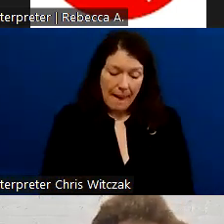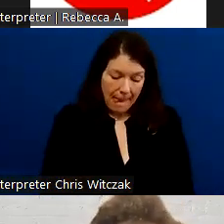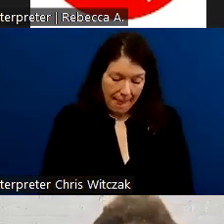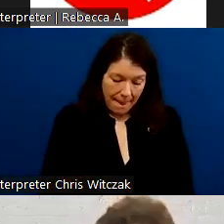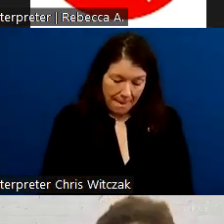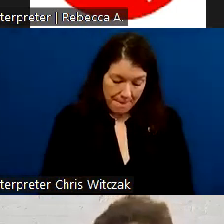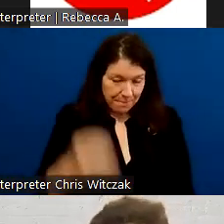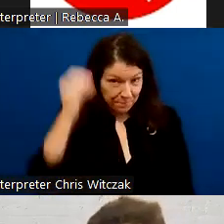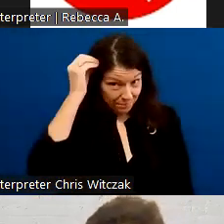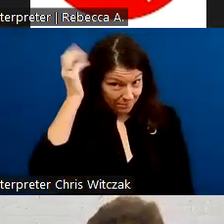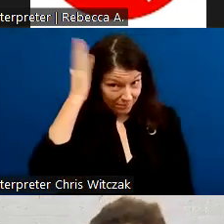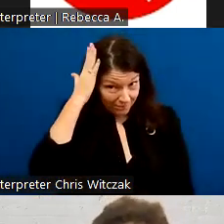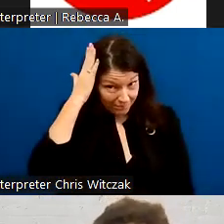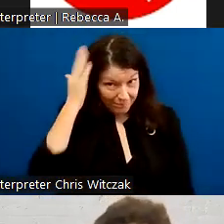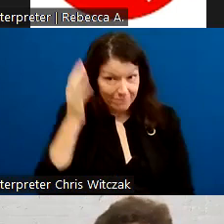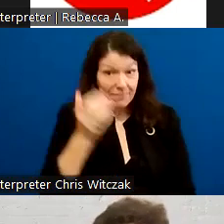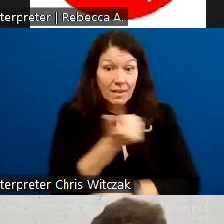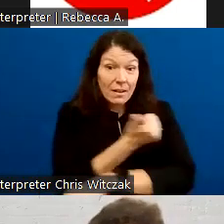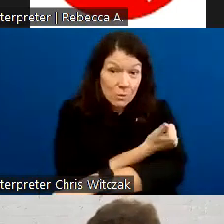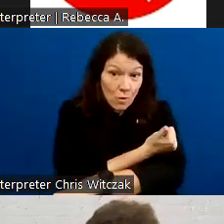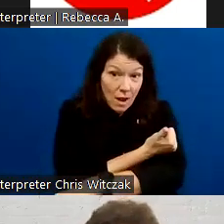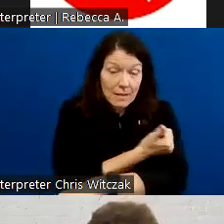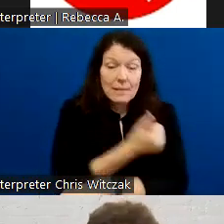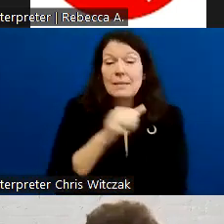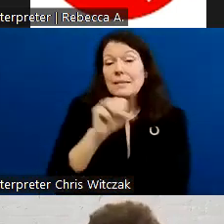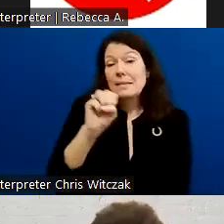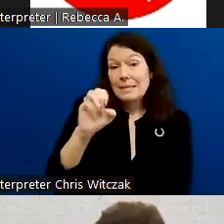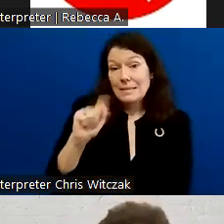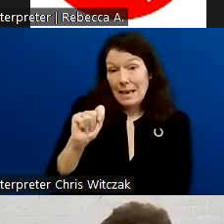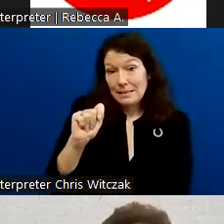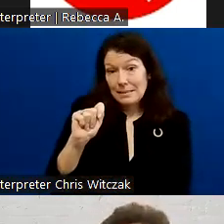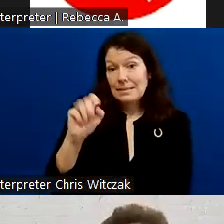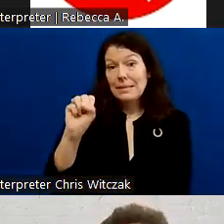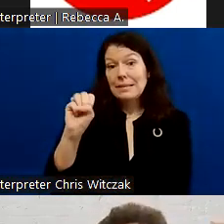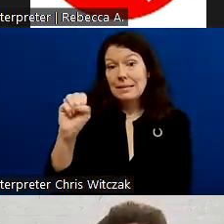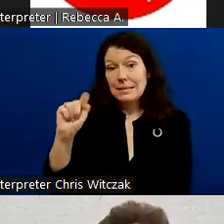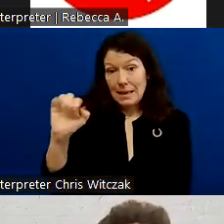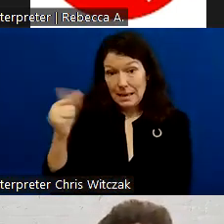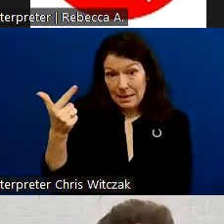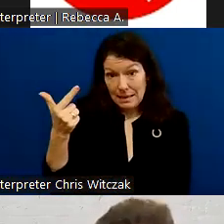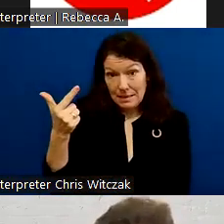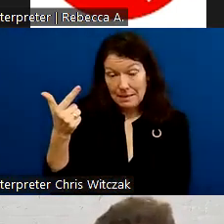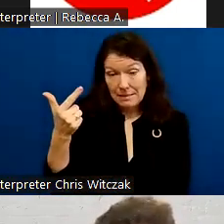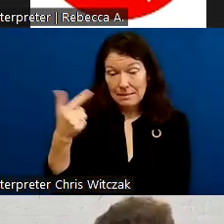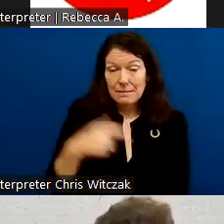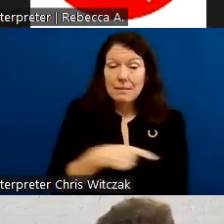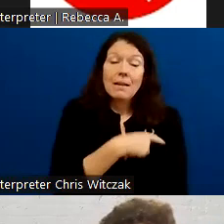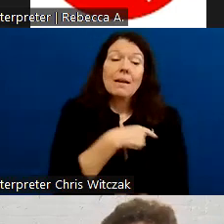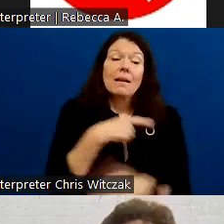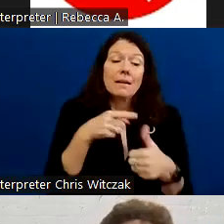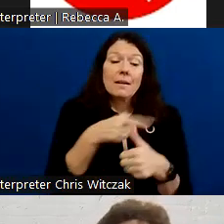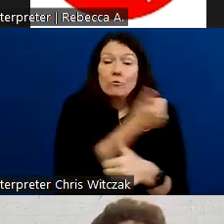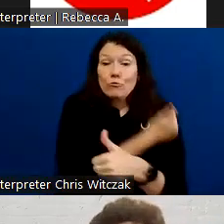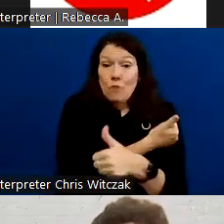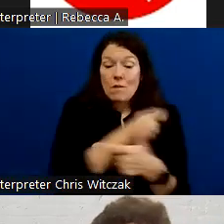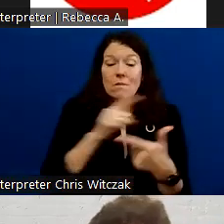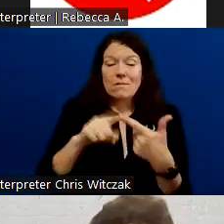this in mind drug, set, setting the substance, the mindset of the person and the environmental